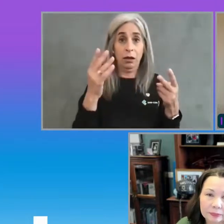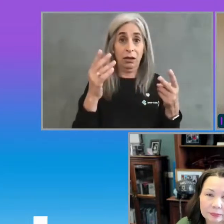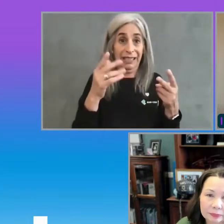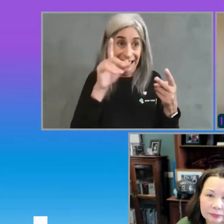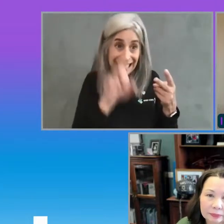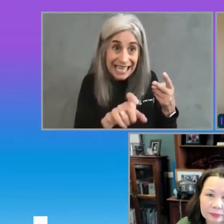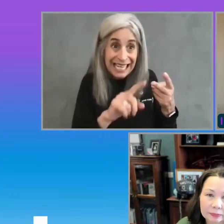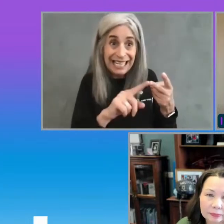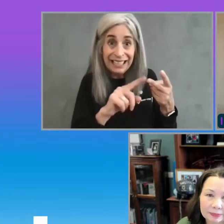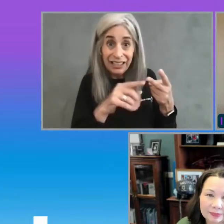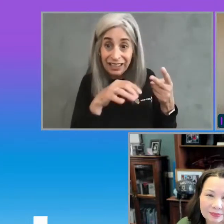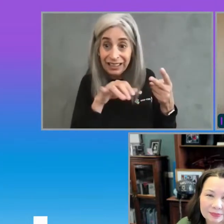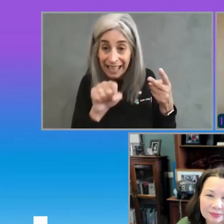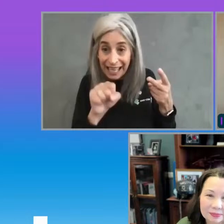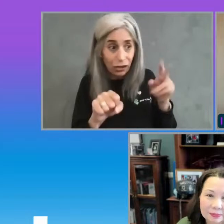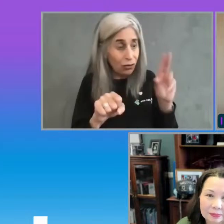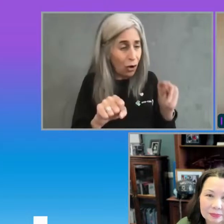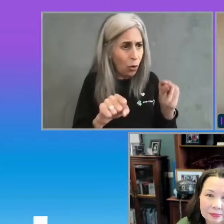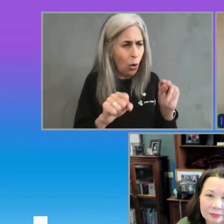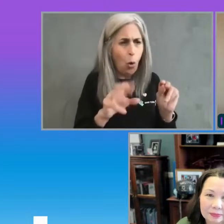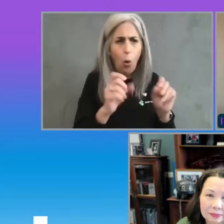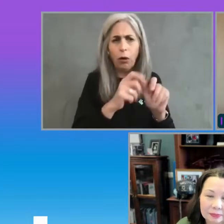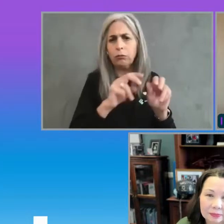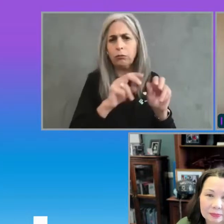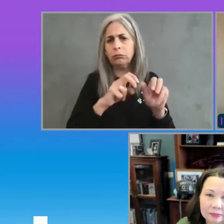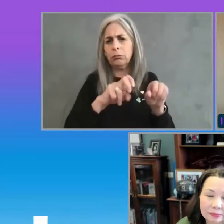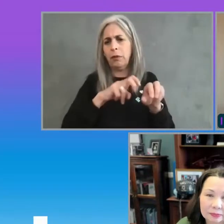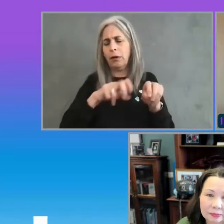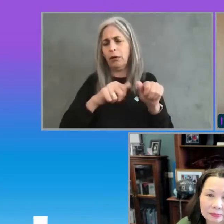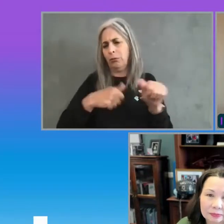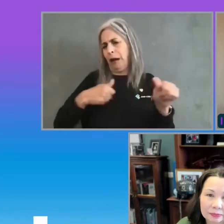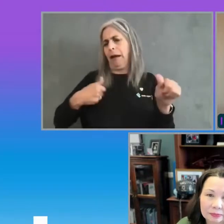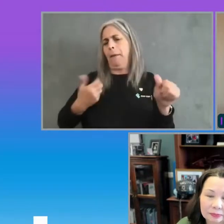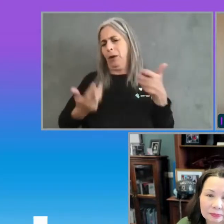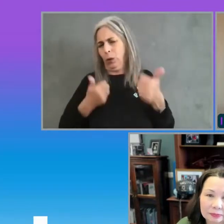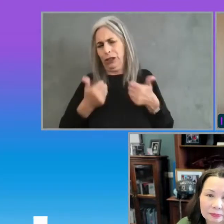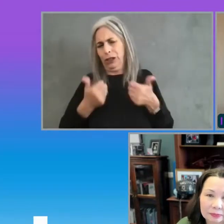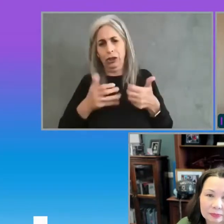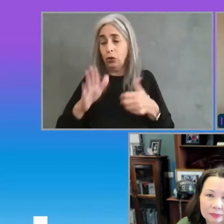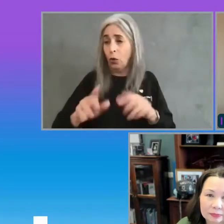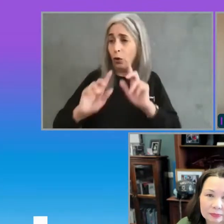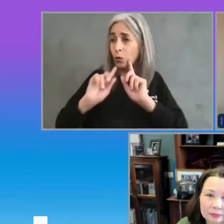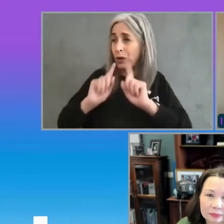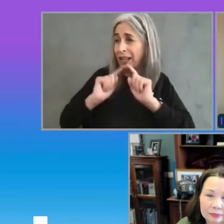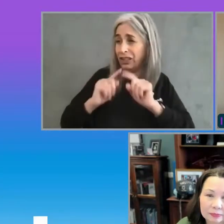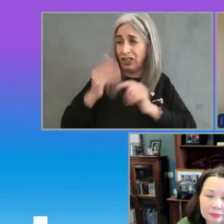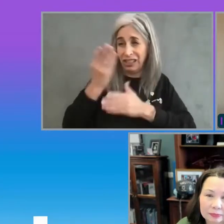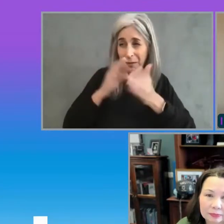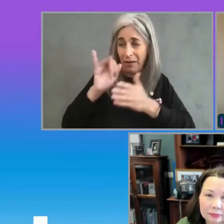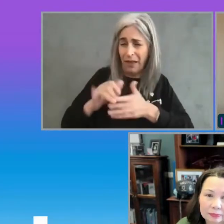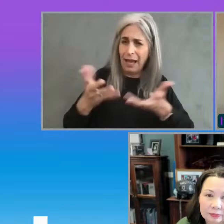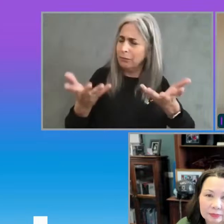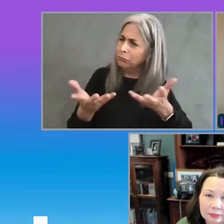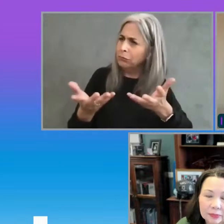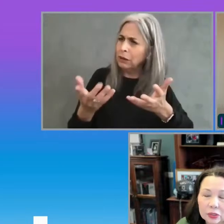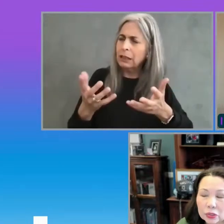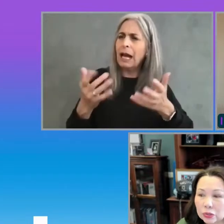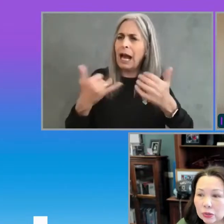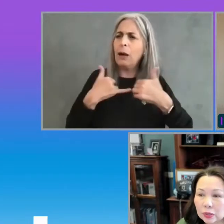needed and should we back off of a lot of it and so forth. And so what's your reaction to some of this. And I'll get into it as